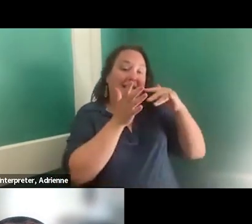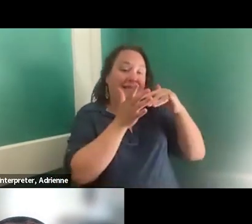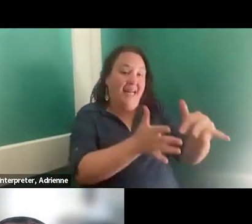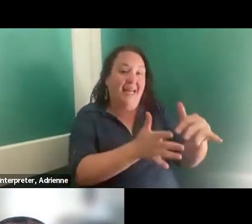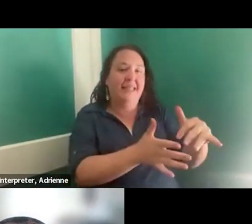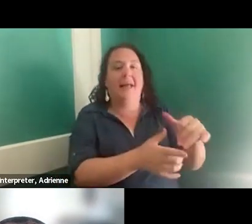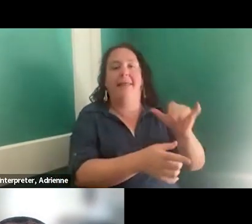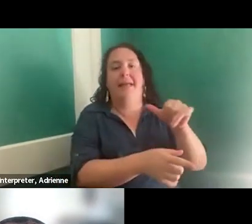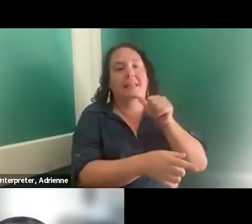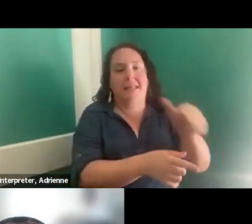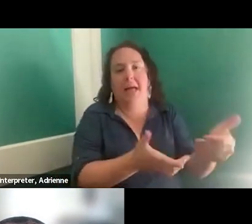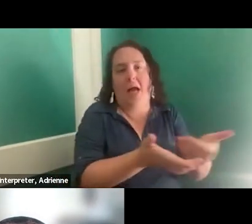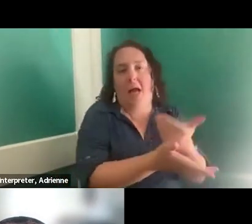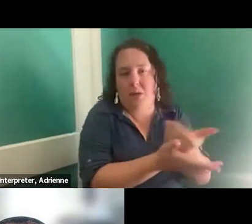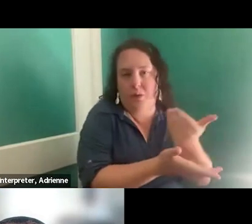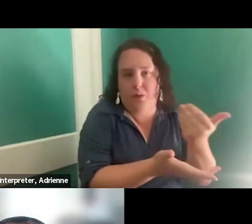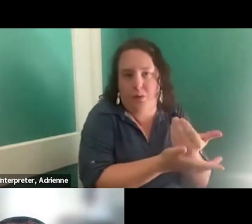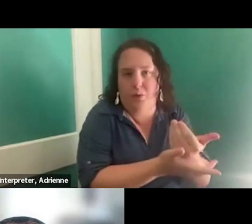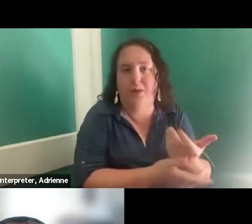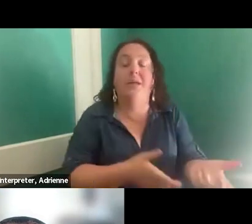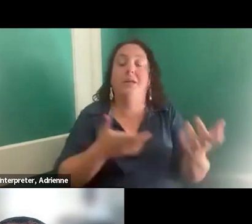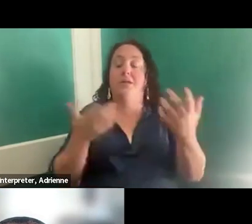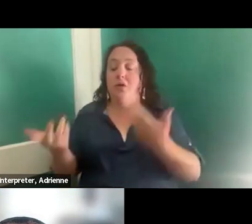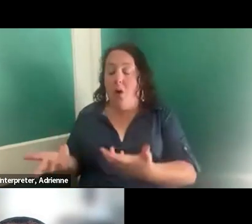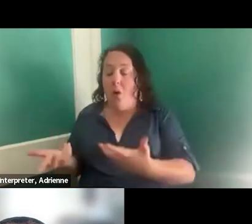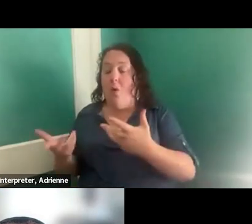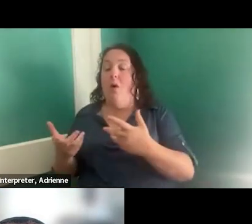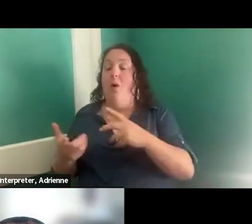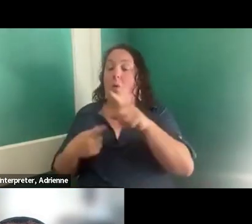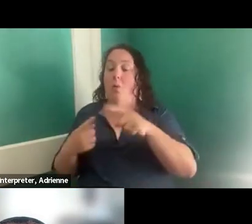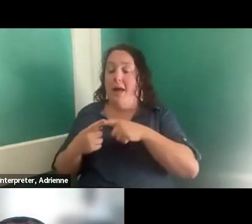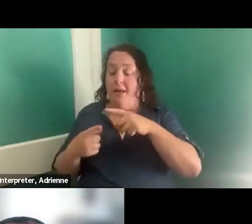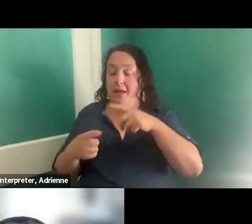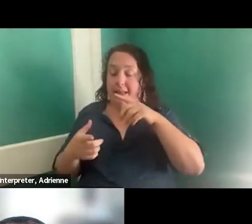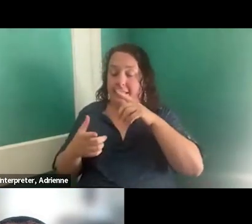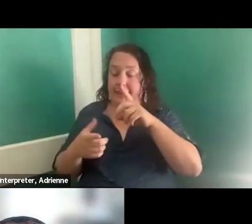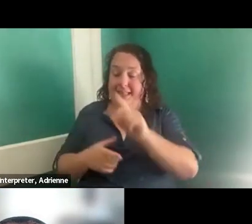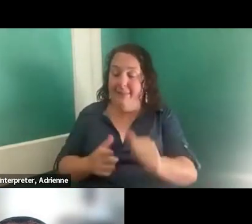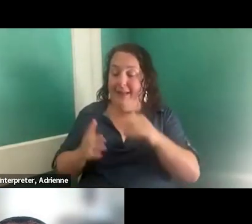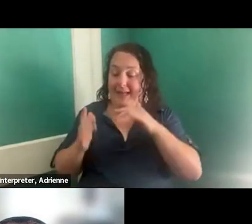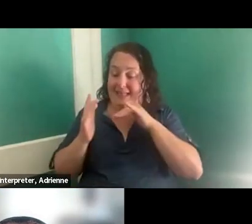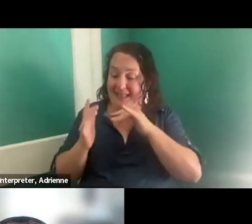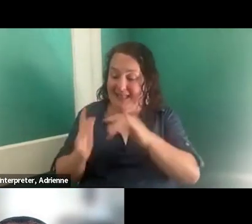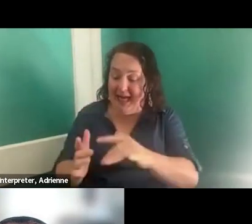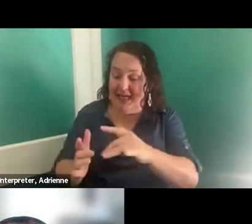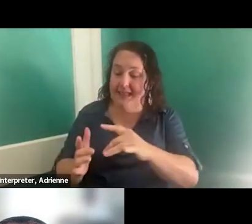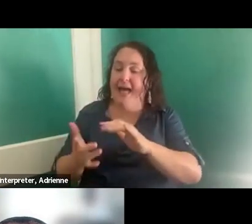within disability studies. We can learn by the negative case,